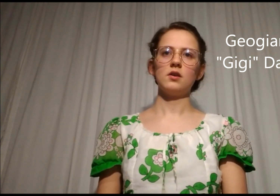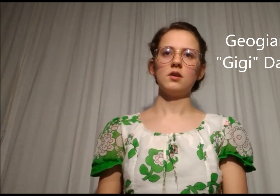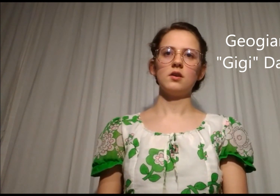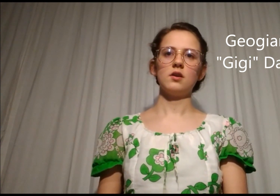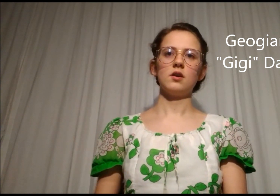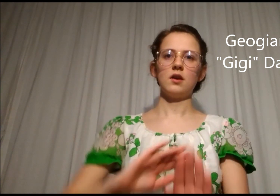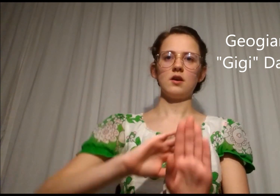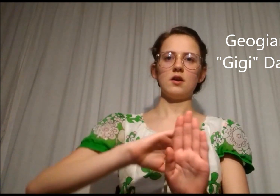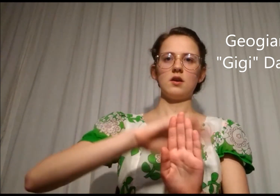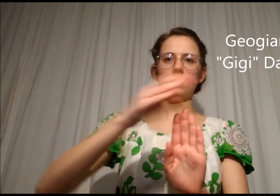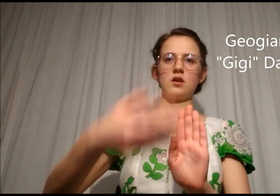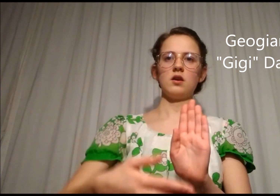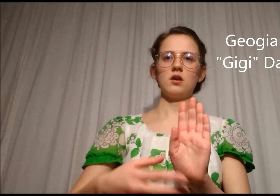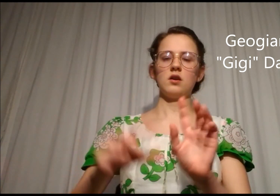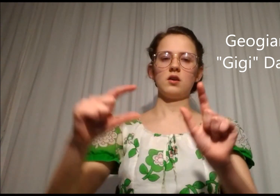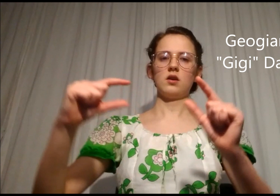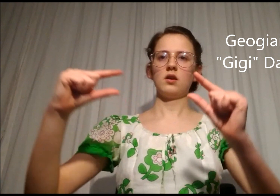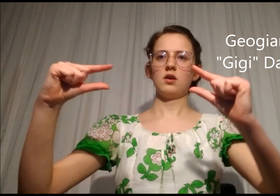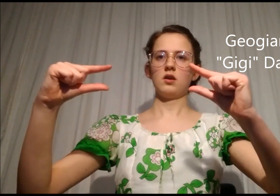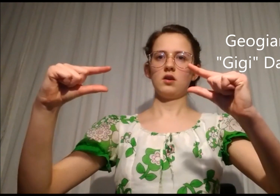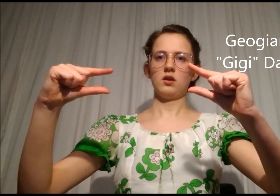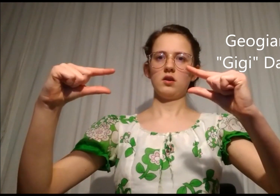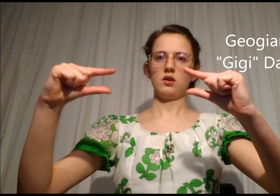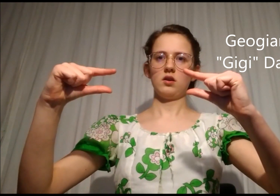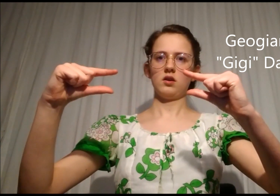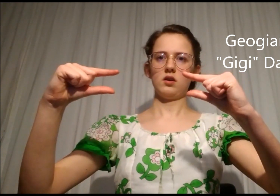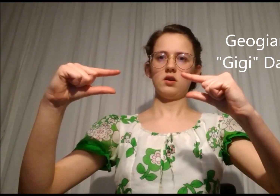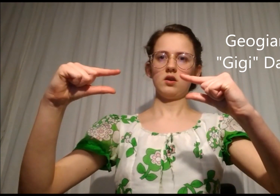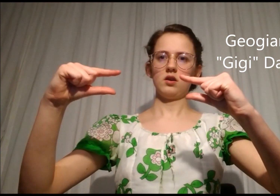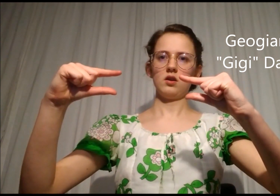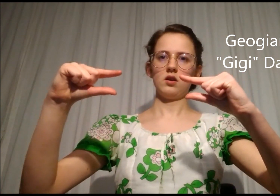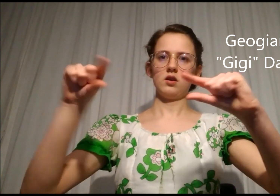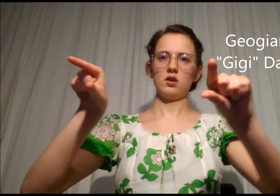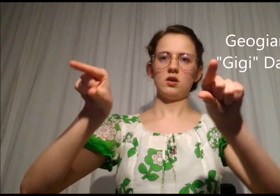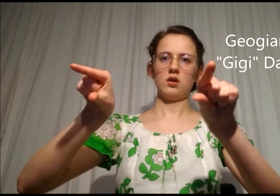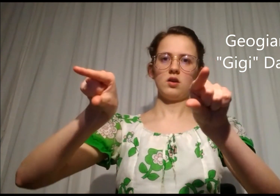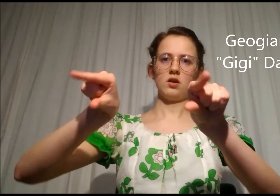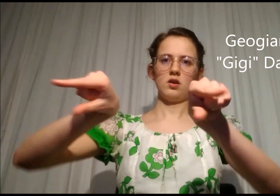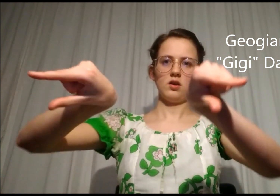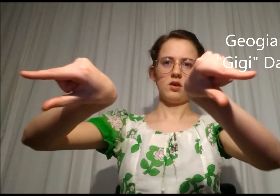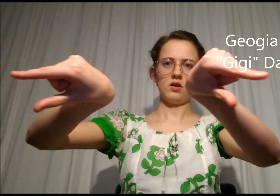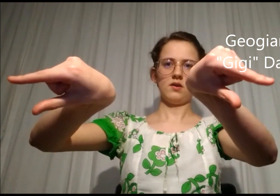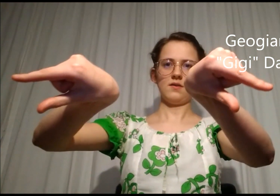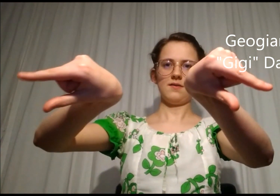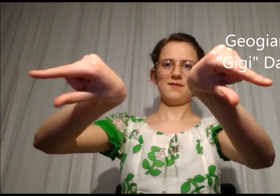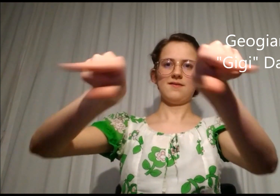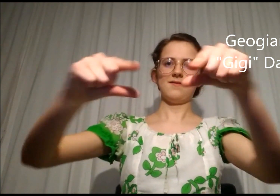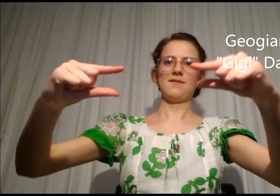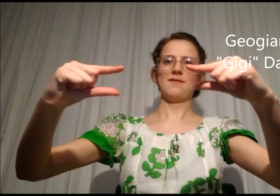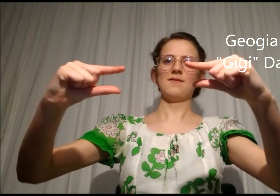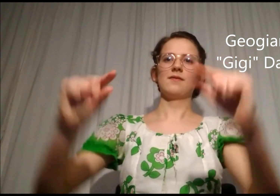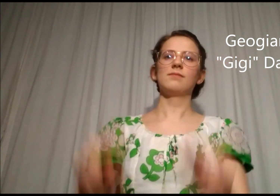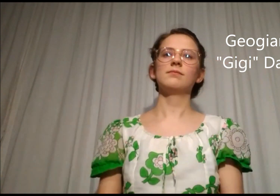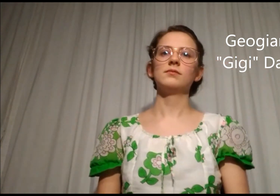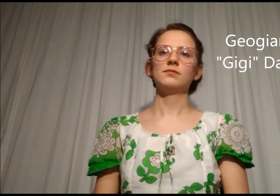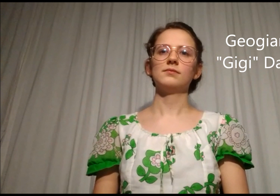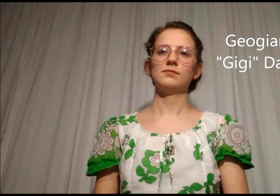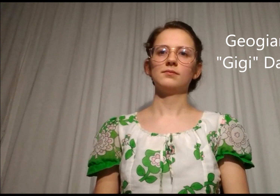Handshape: GG (that's a lie, it's just G)